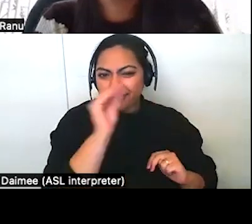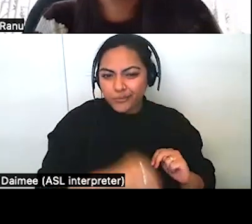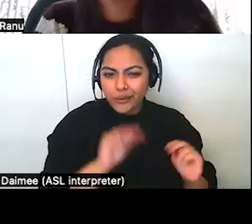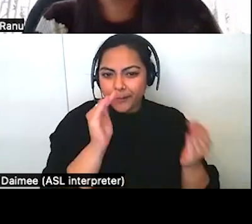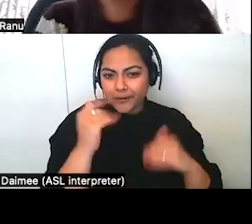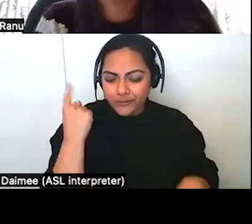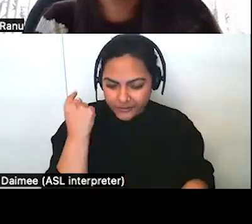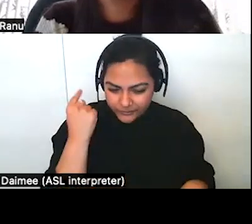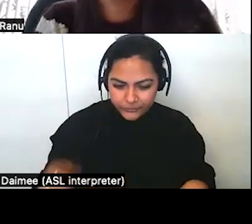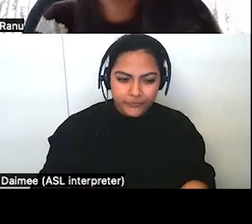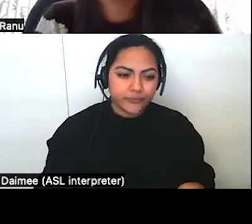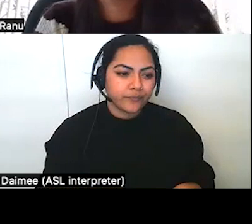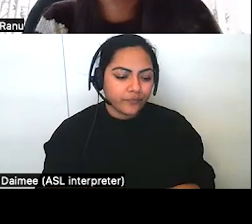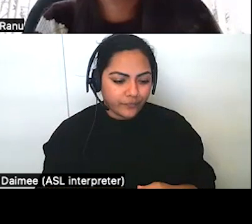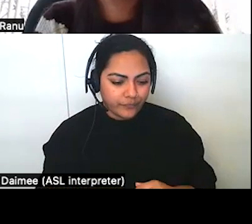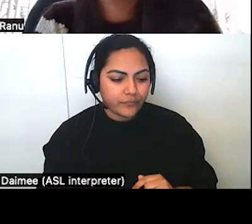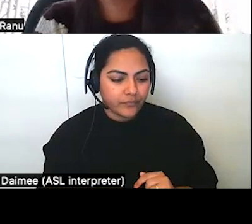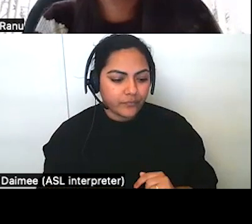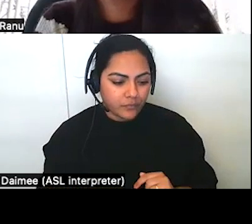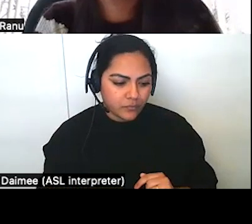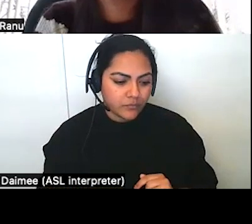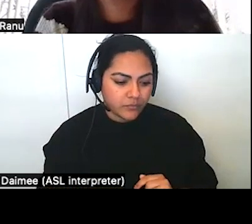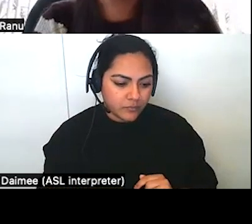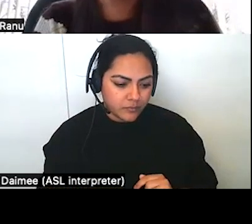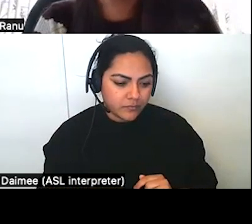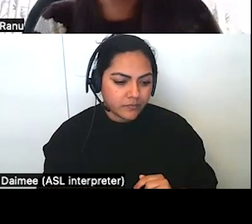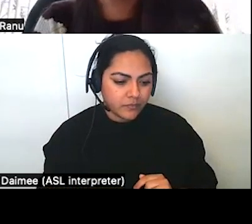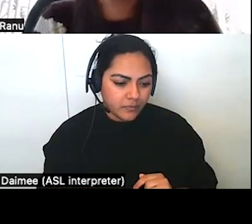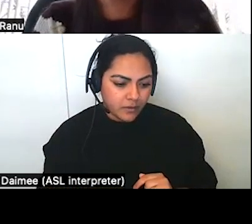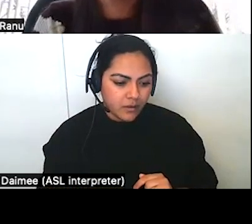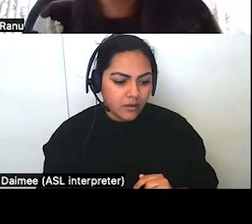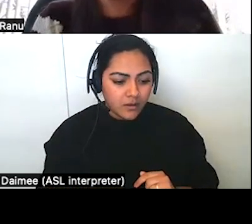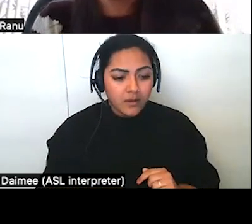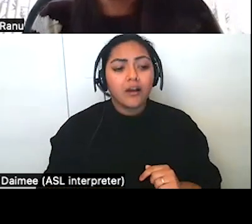And looking at the year-over-year percent change for personal finance, we have 2022